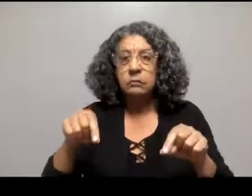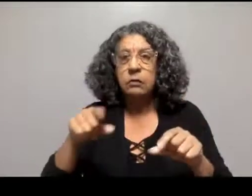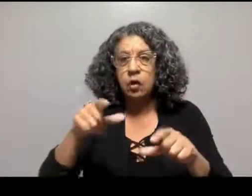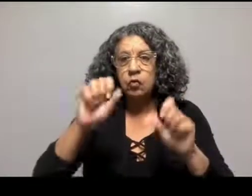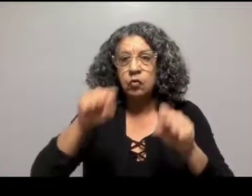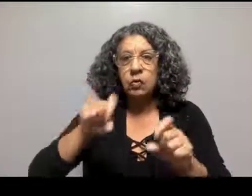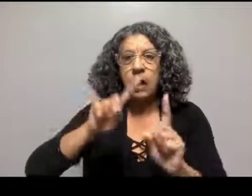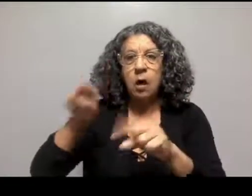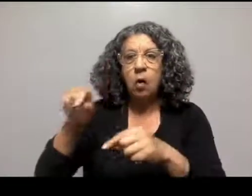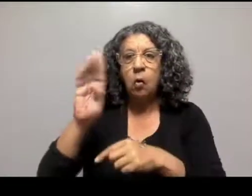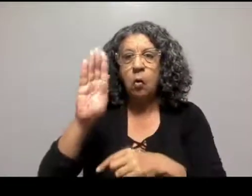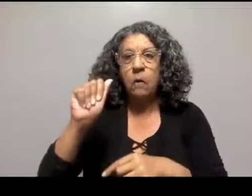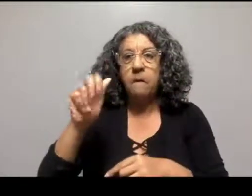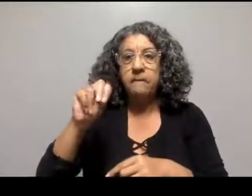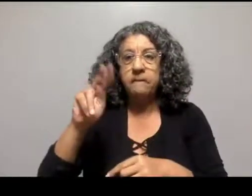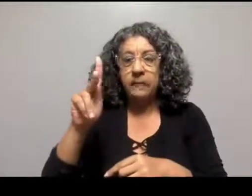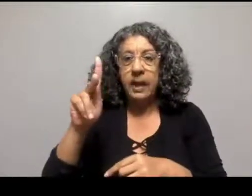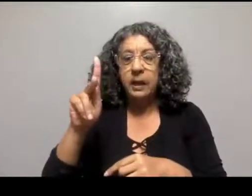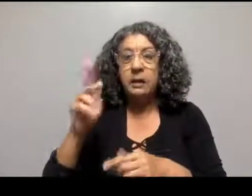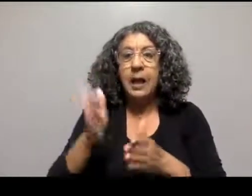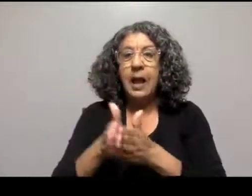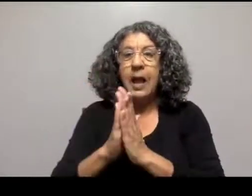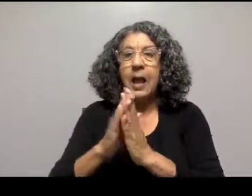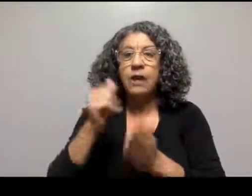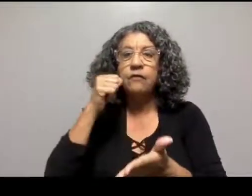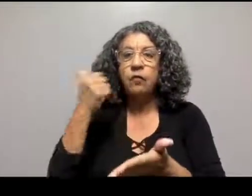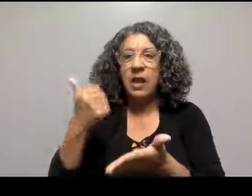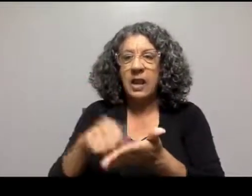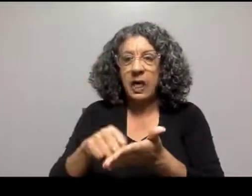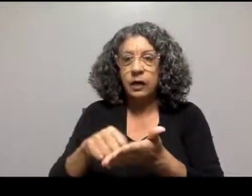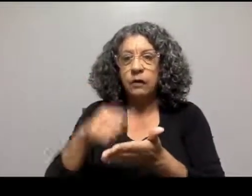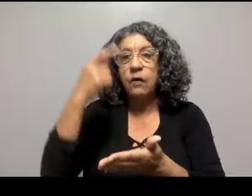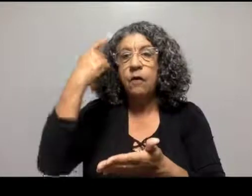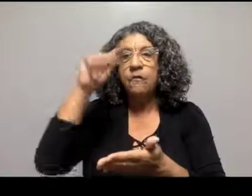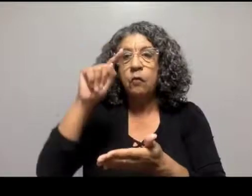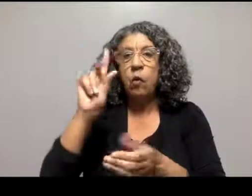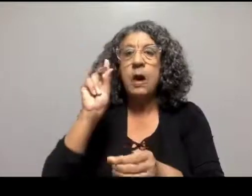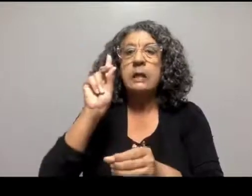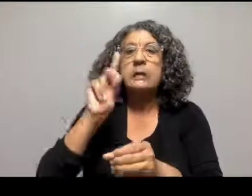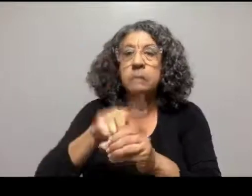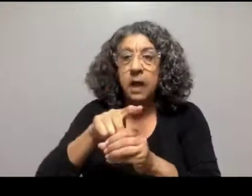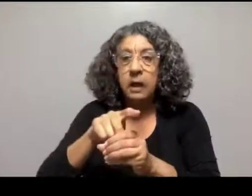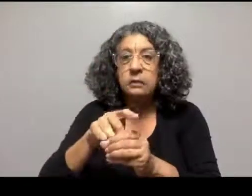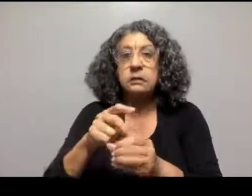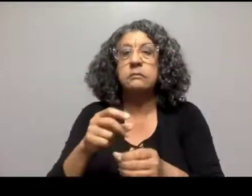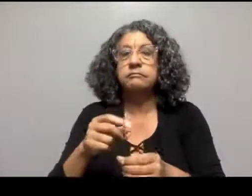you can go to the bank and request a letter for direct deposit